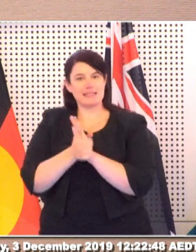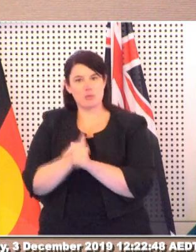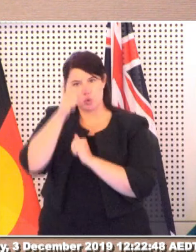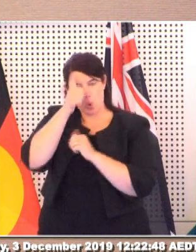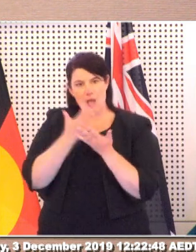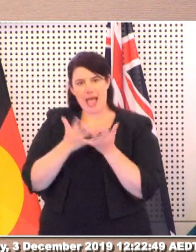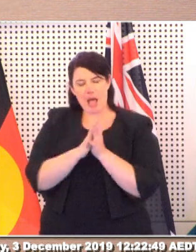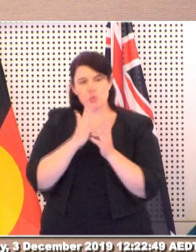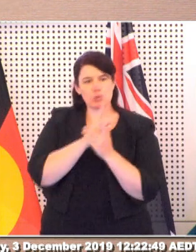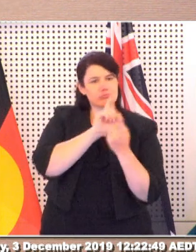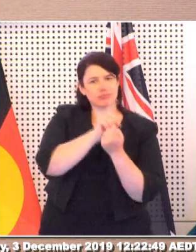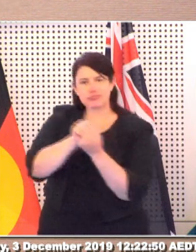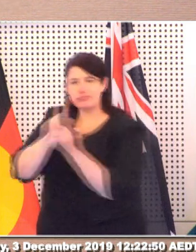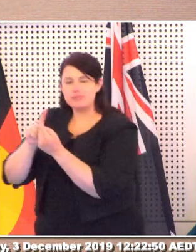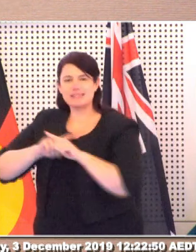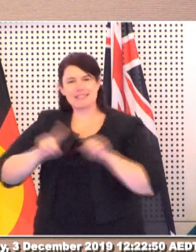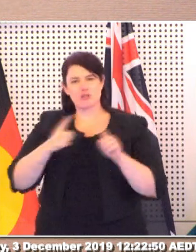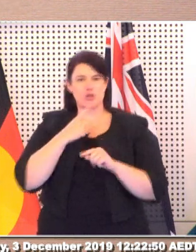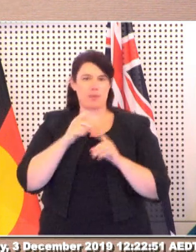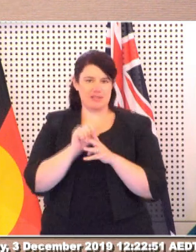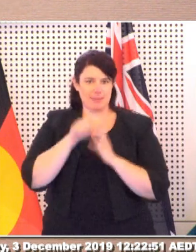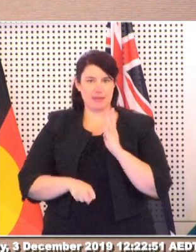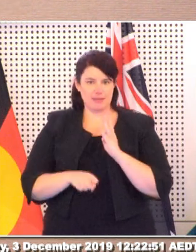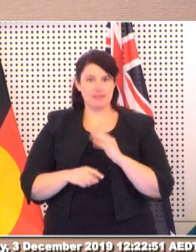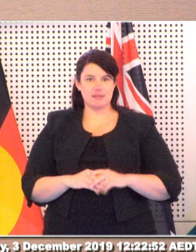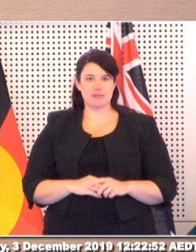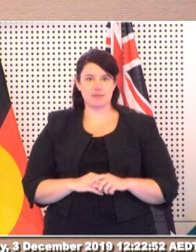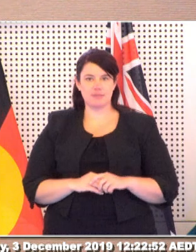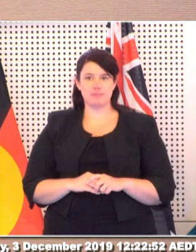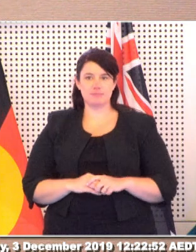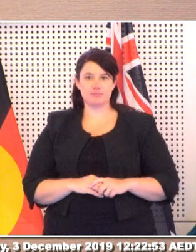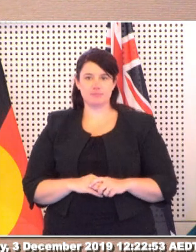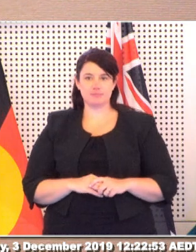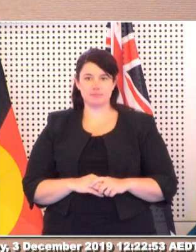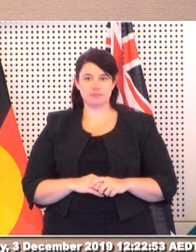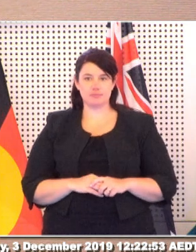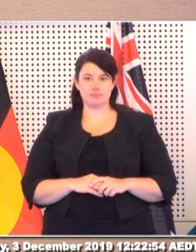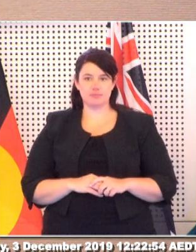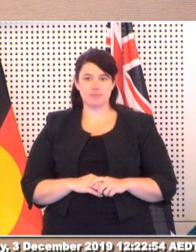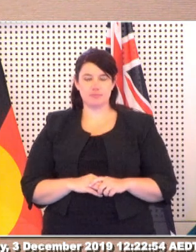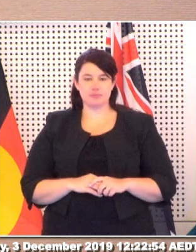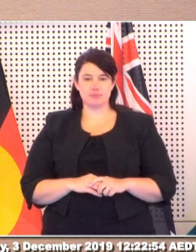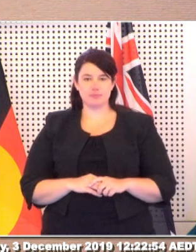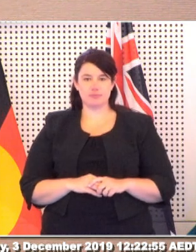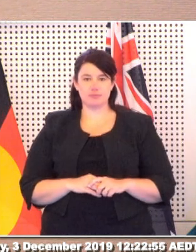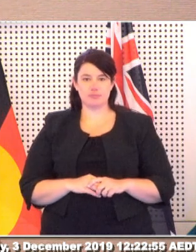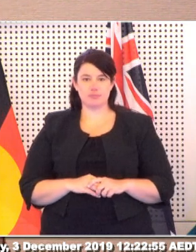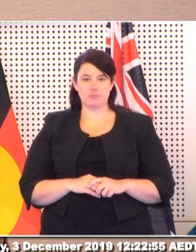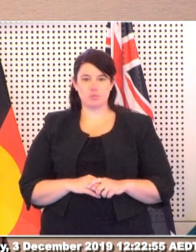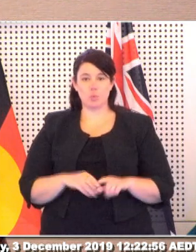And so when – and so – and how people can be educated in ways that they’re – they’re